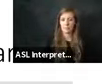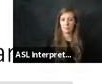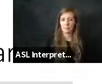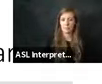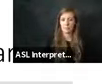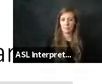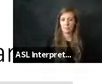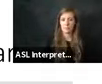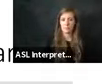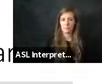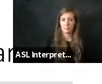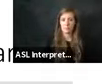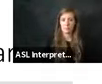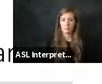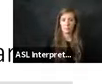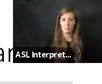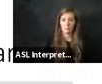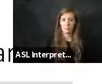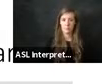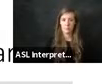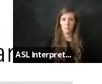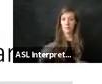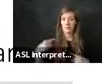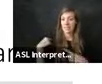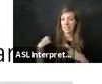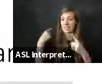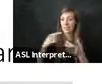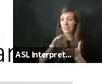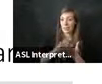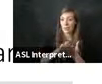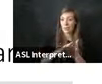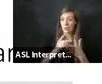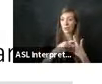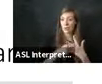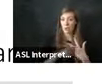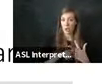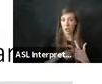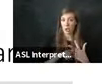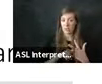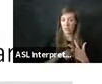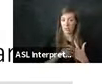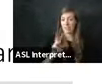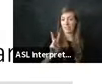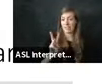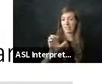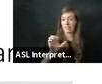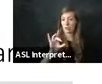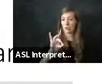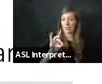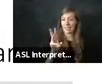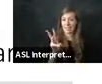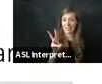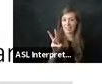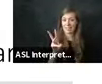So you can see since the start of this school year, there have been 686